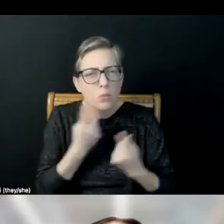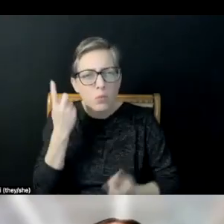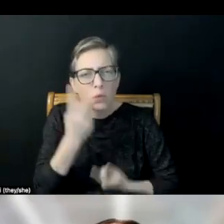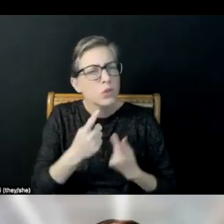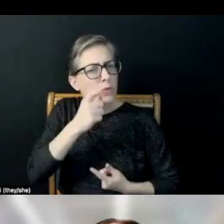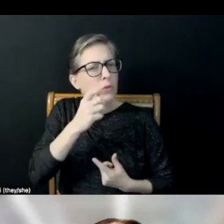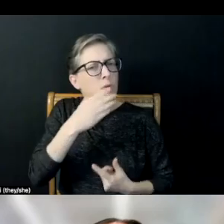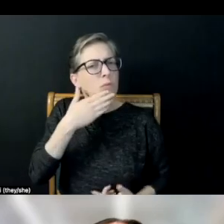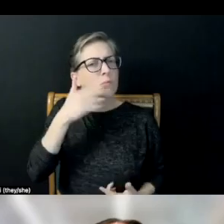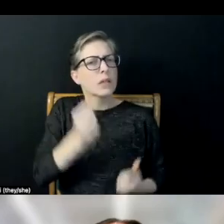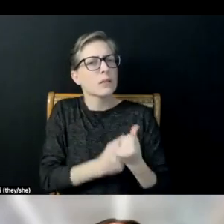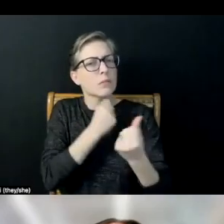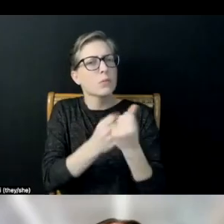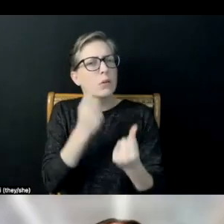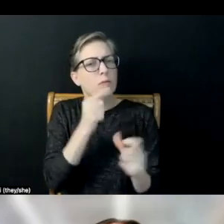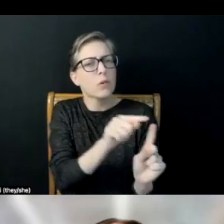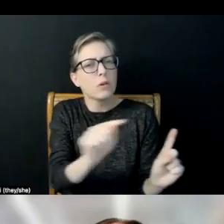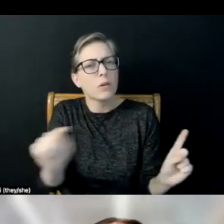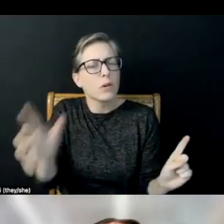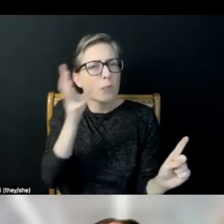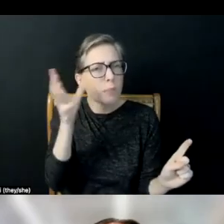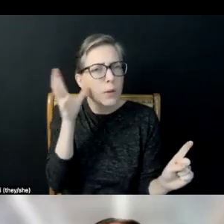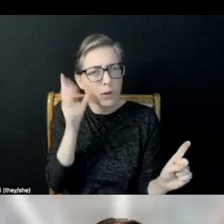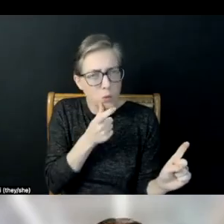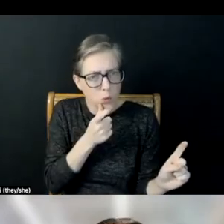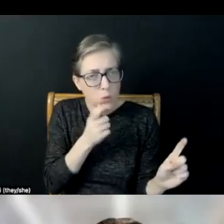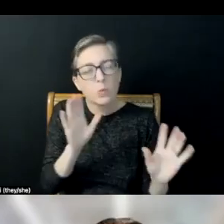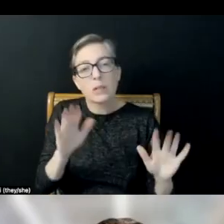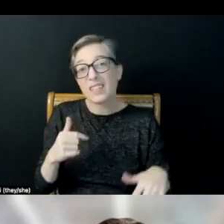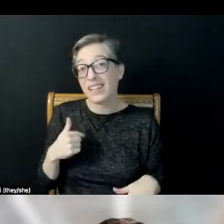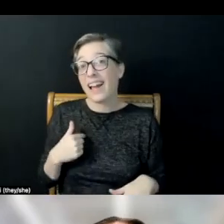I've found that occupational therapists and early intervention professionals